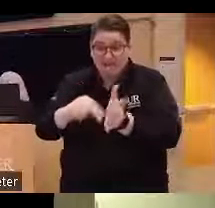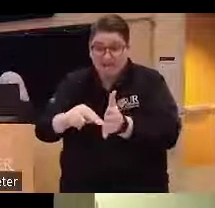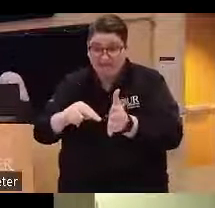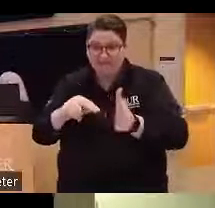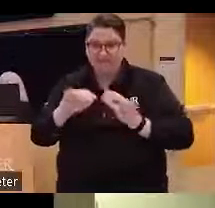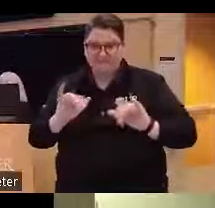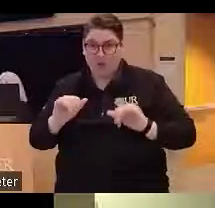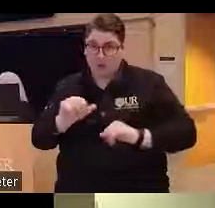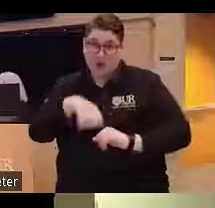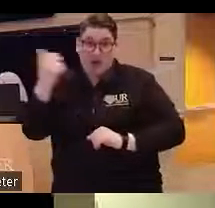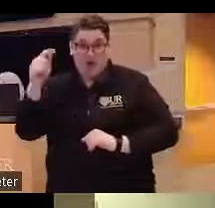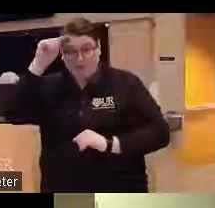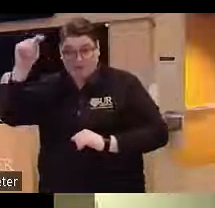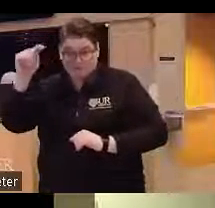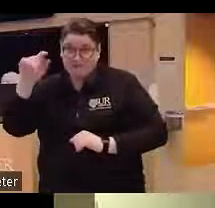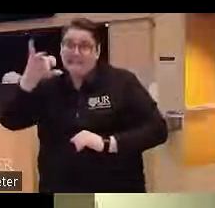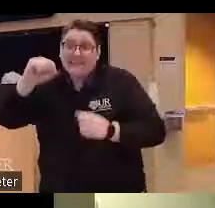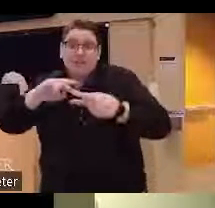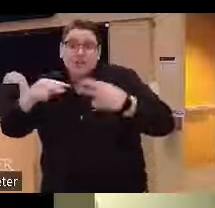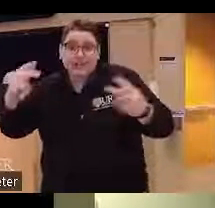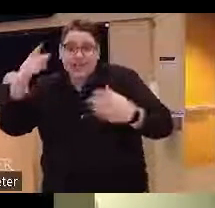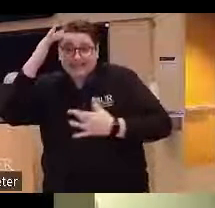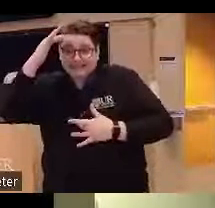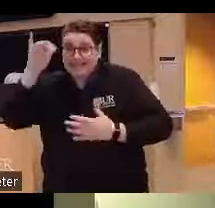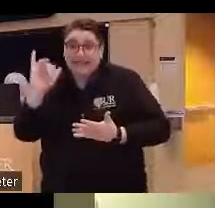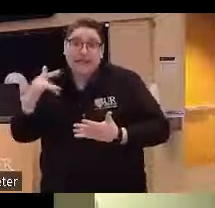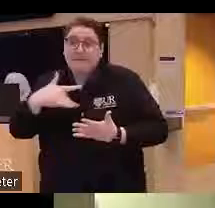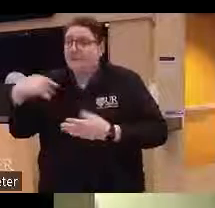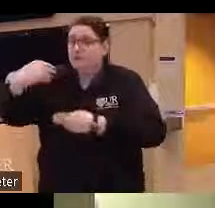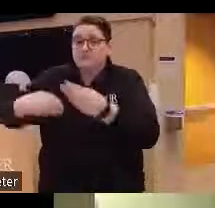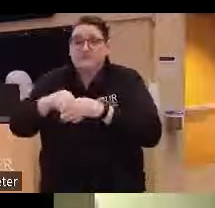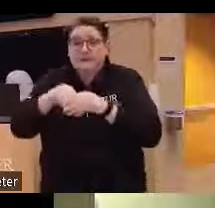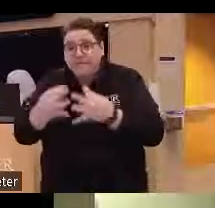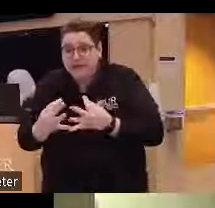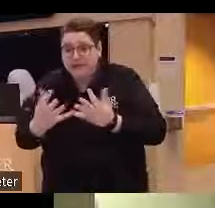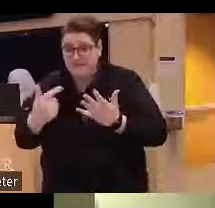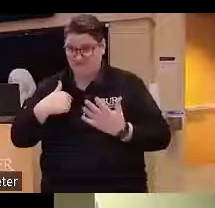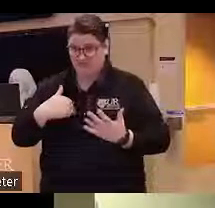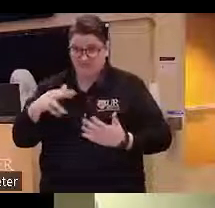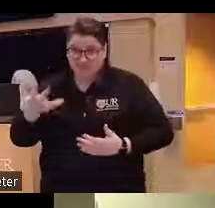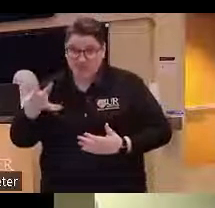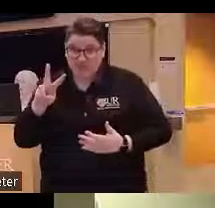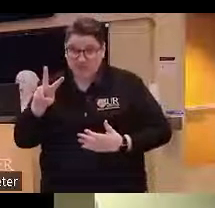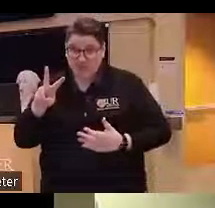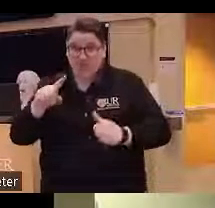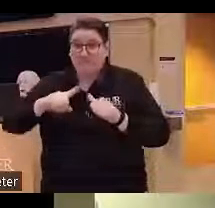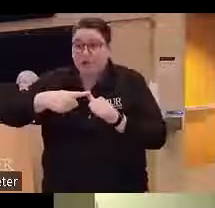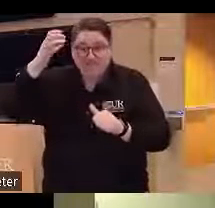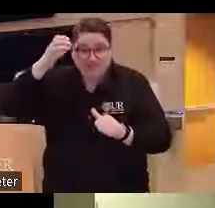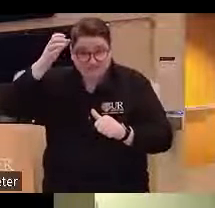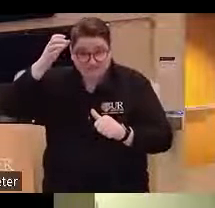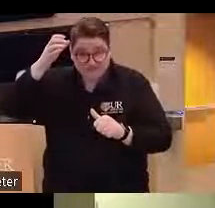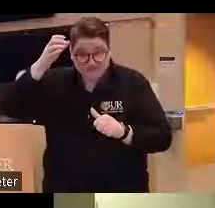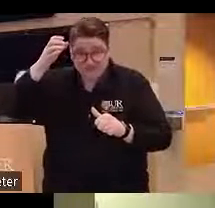aidea was that it's a genetic disease it just runs in families I had 32 first cousins um none of them